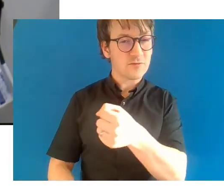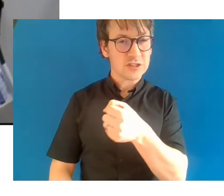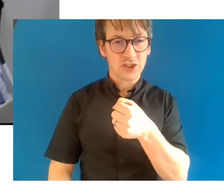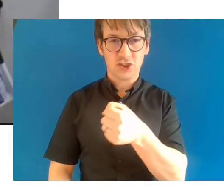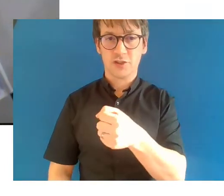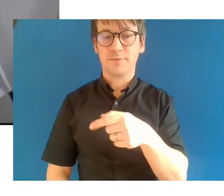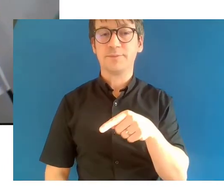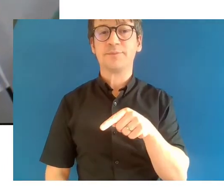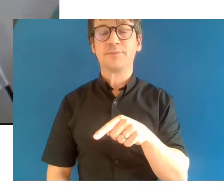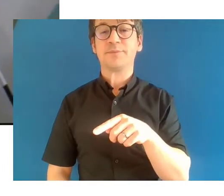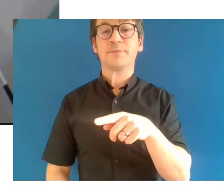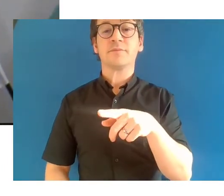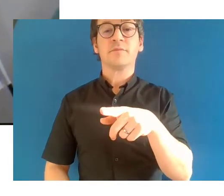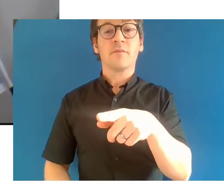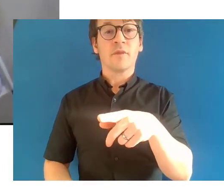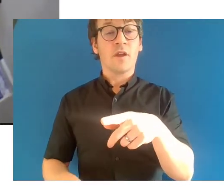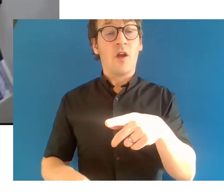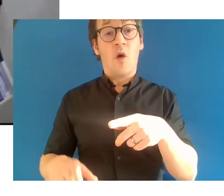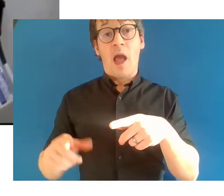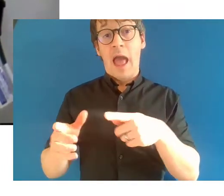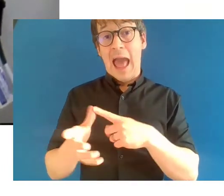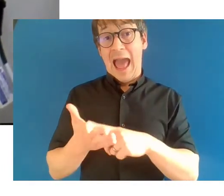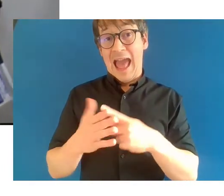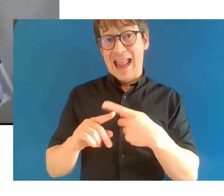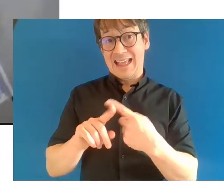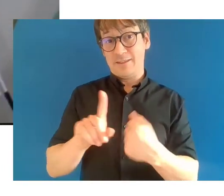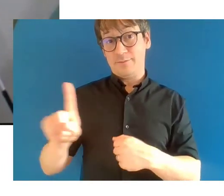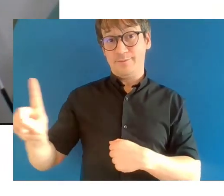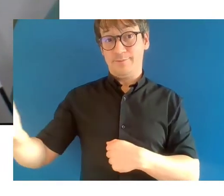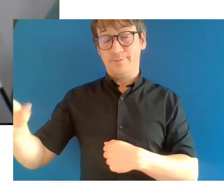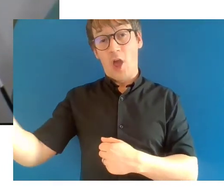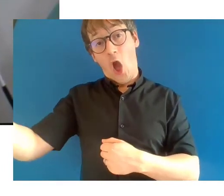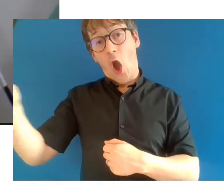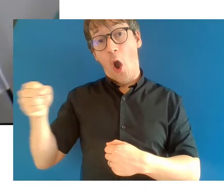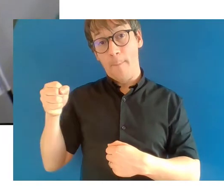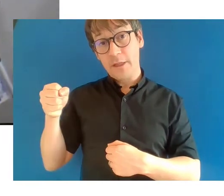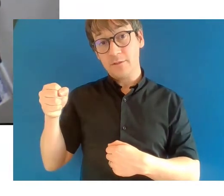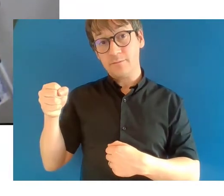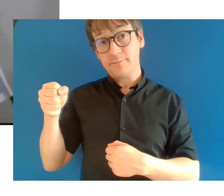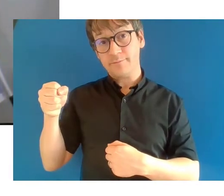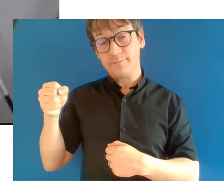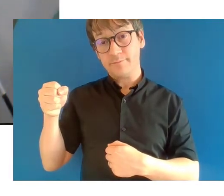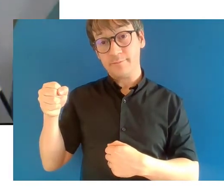If Alex goes and opens the fridge, you should see the status of that changing.